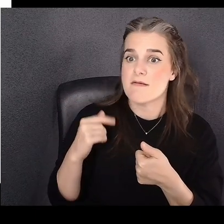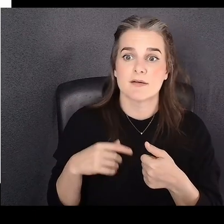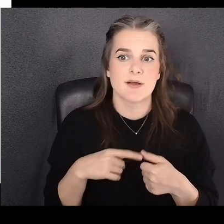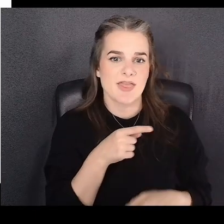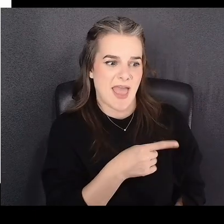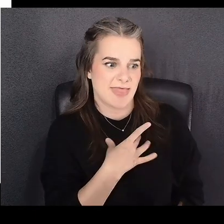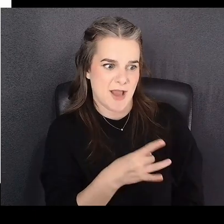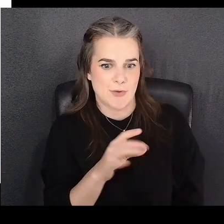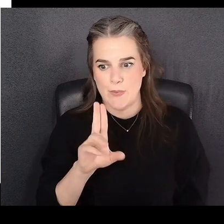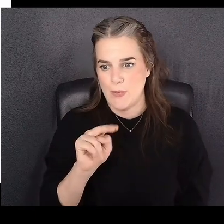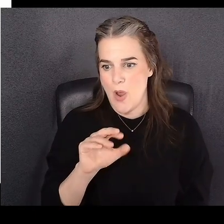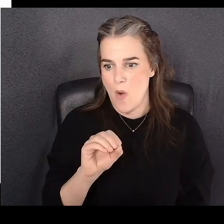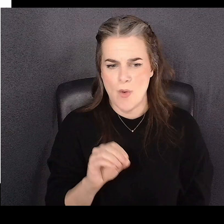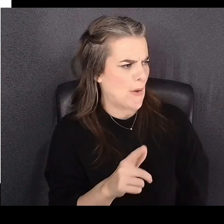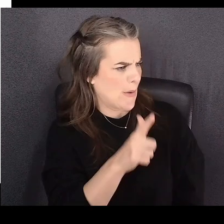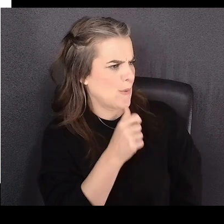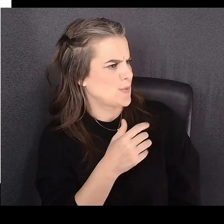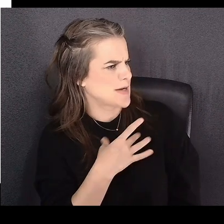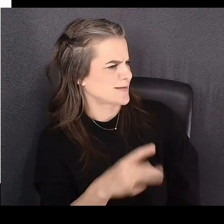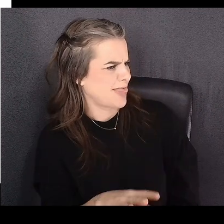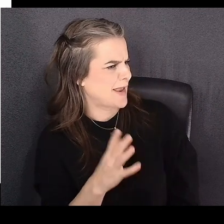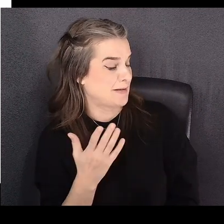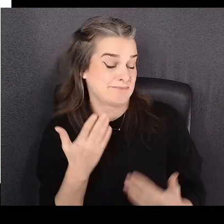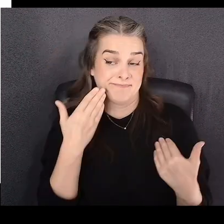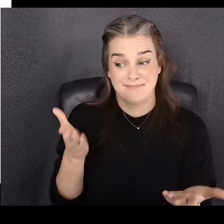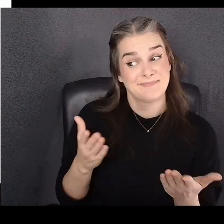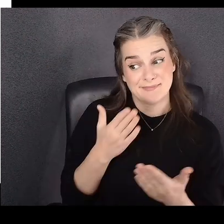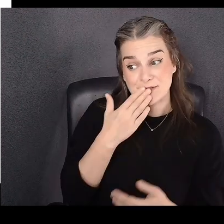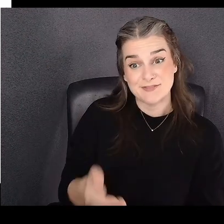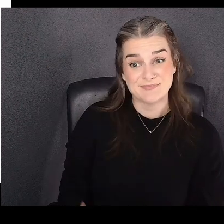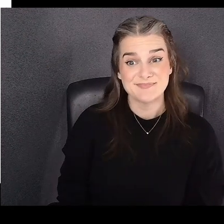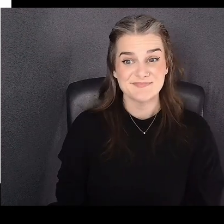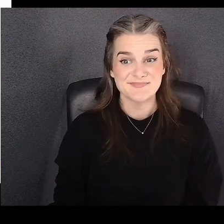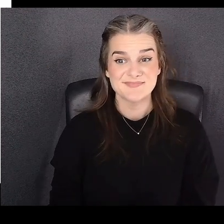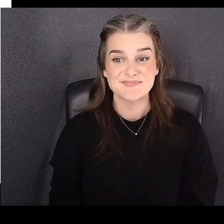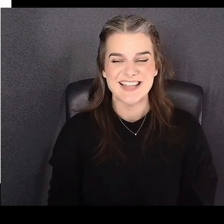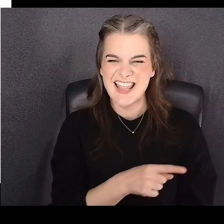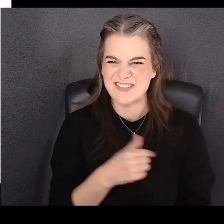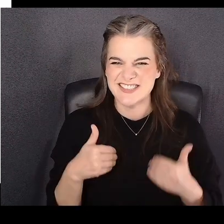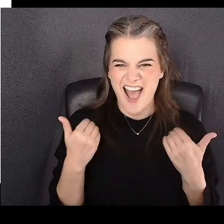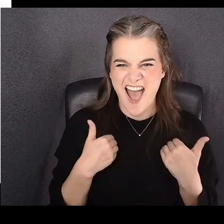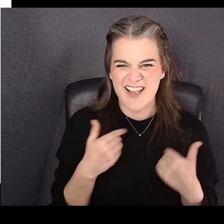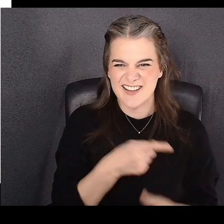Who doesn't like Uno. But he was younger, so he liked to be sassy. So if he hit you with a draw four,